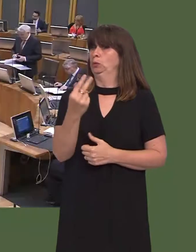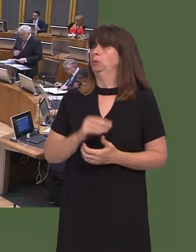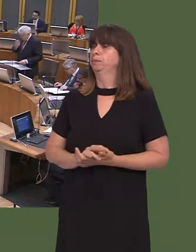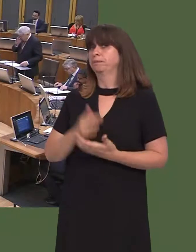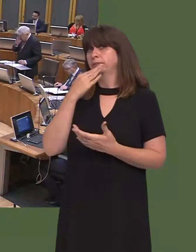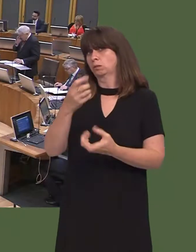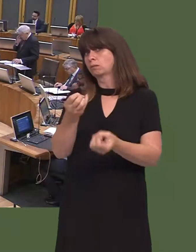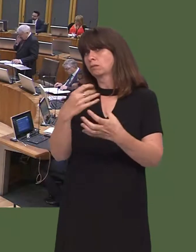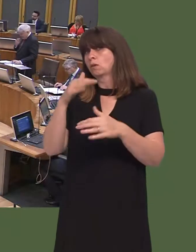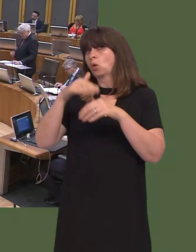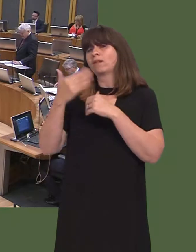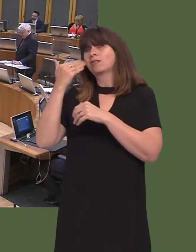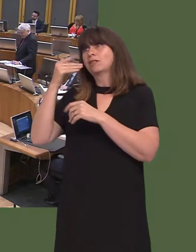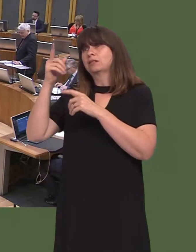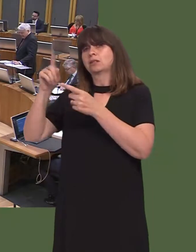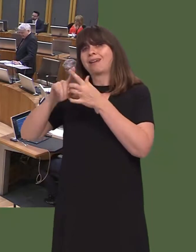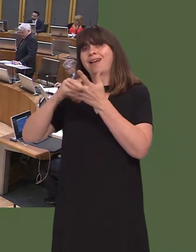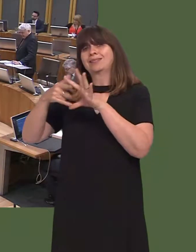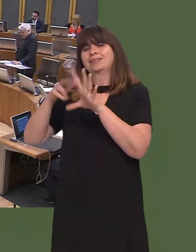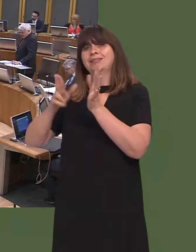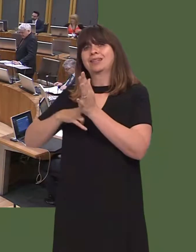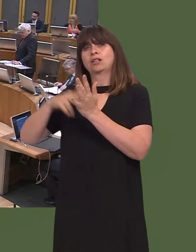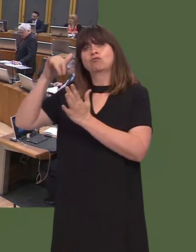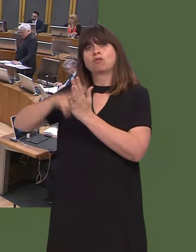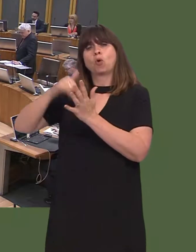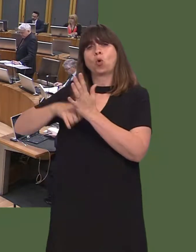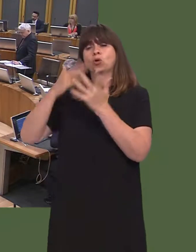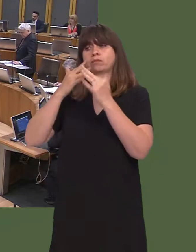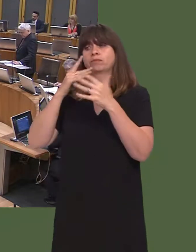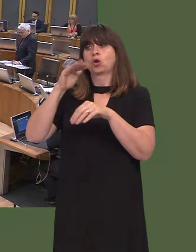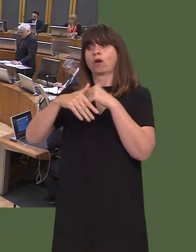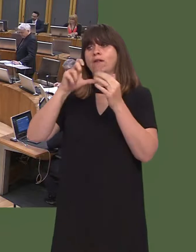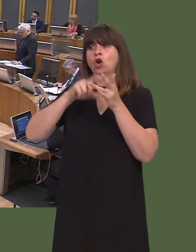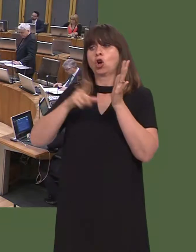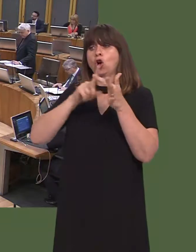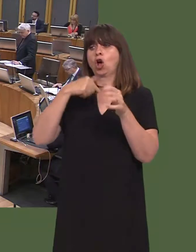ddatganiad am adroddiad monitro diweddar Estyn ar Goleg Cymunedol y Dderwen? OAQ(5)0733(FM)